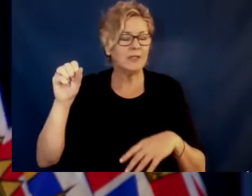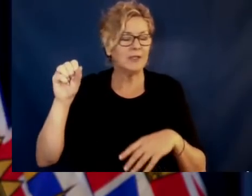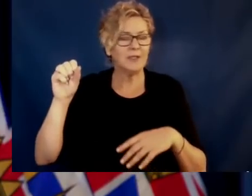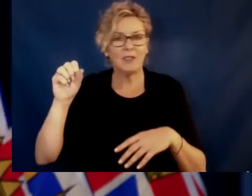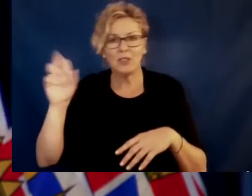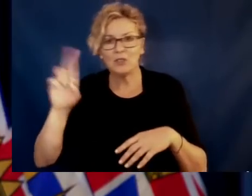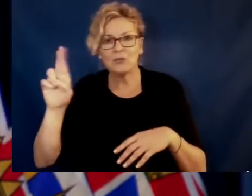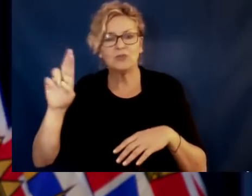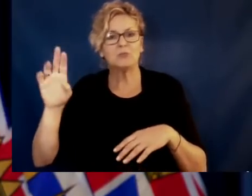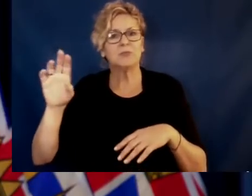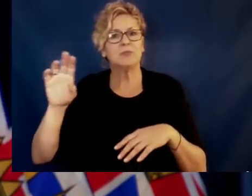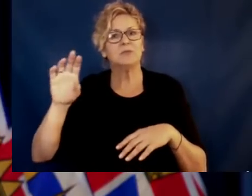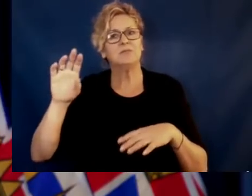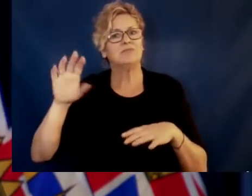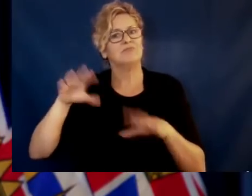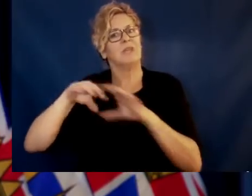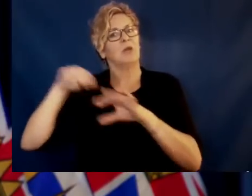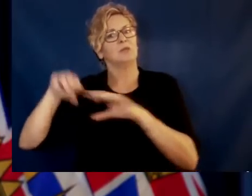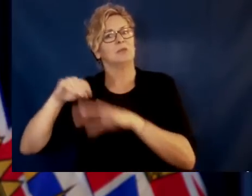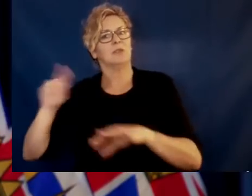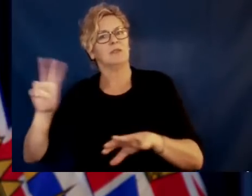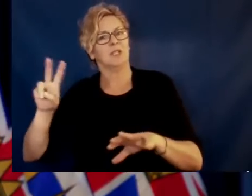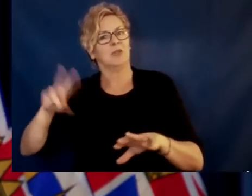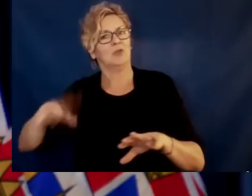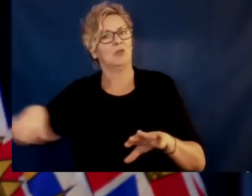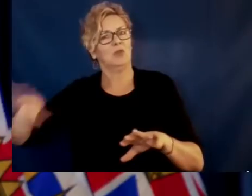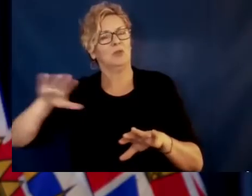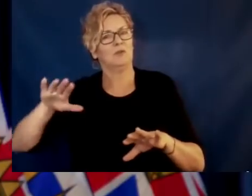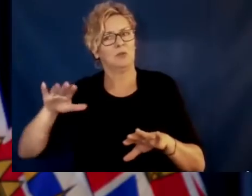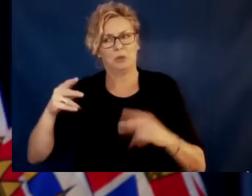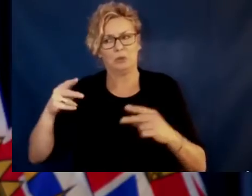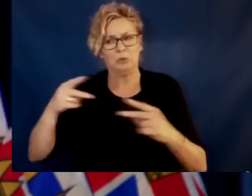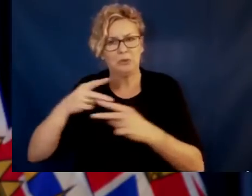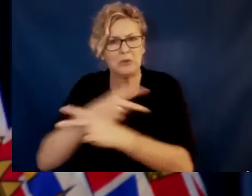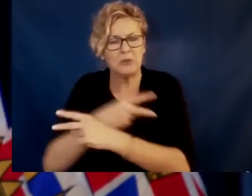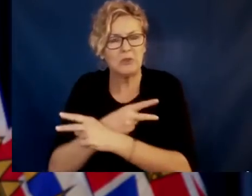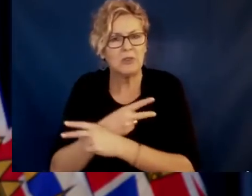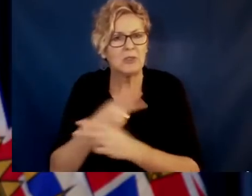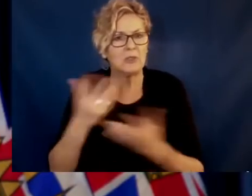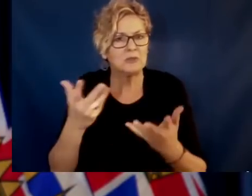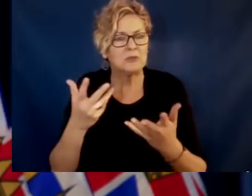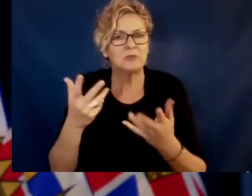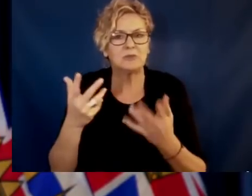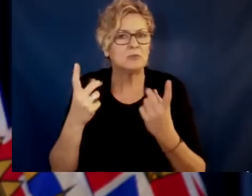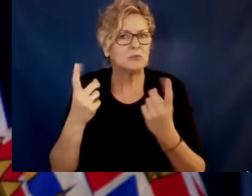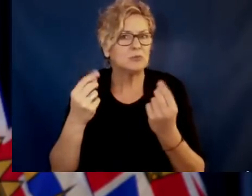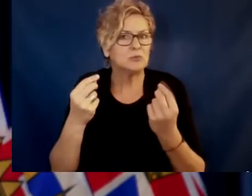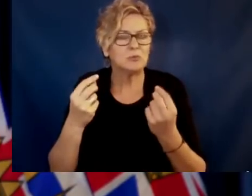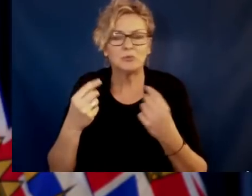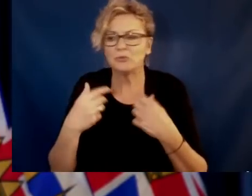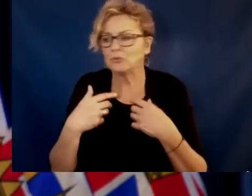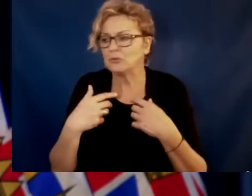problem? DR BONNIE HENRY: Sure. Yes, we are well aware that our overdose crisis is concentrated in